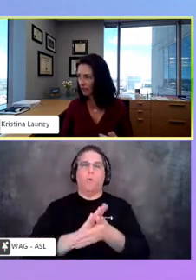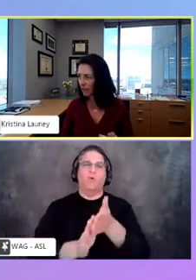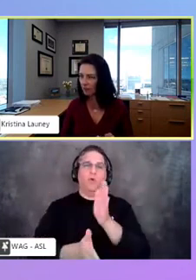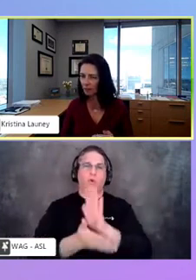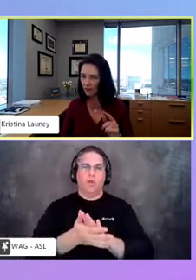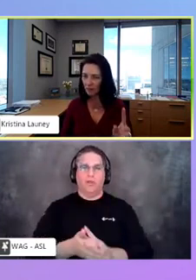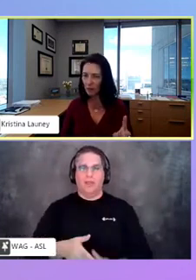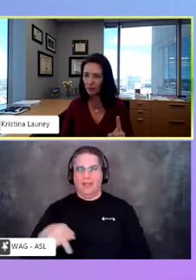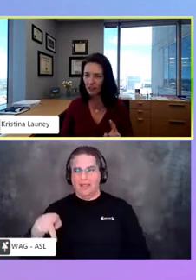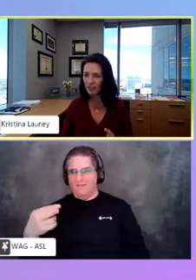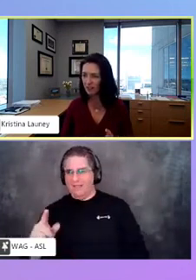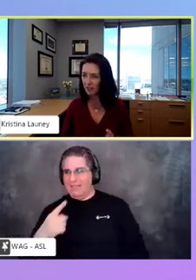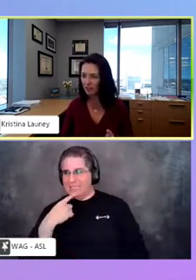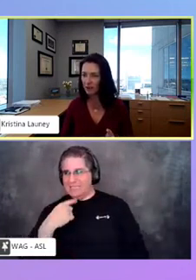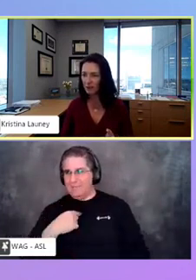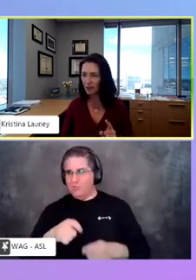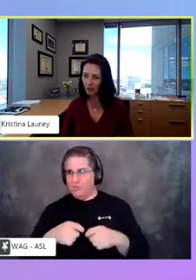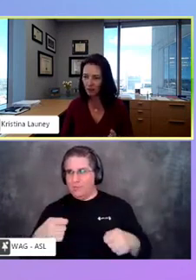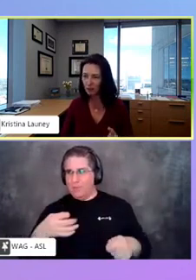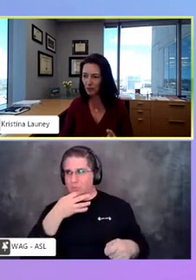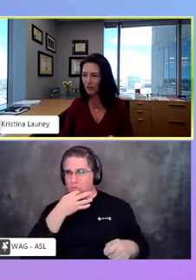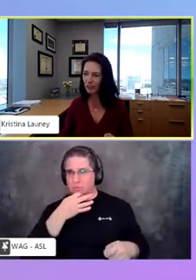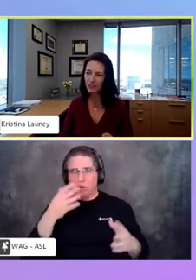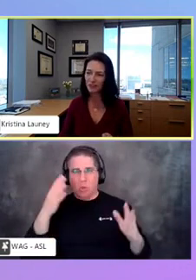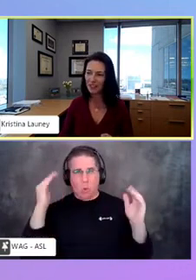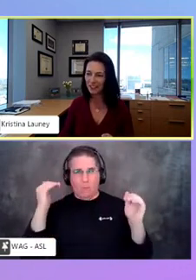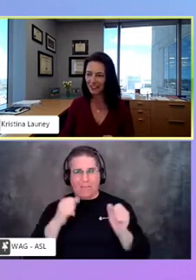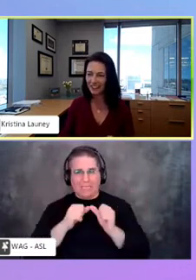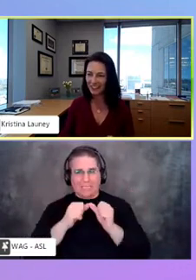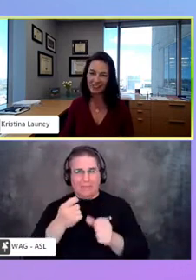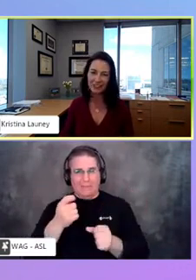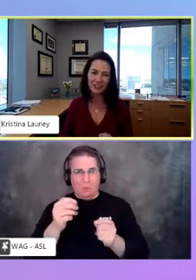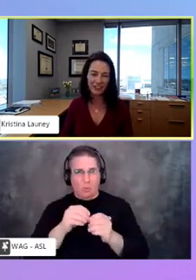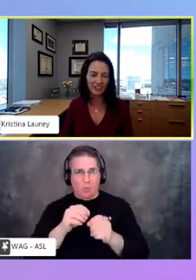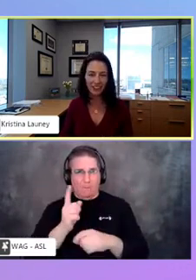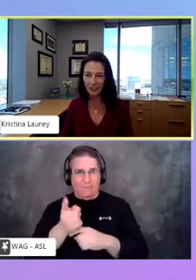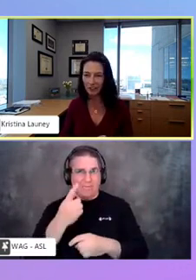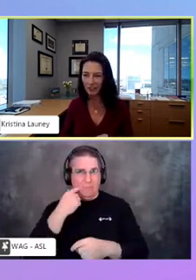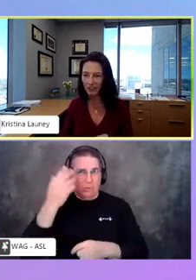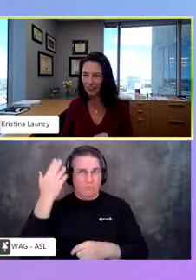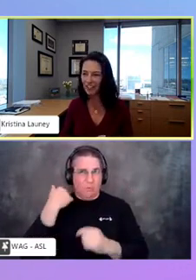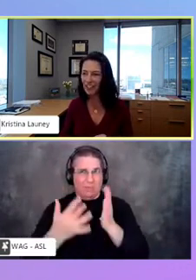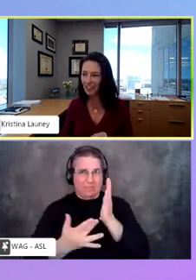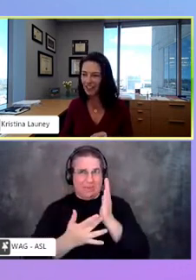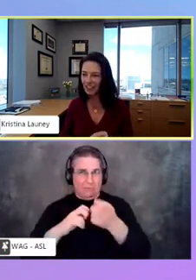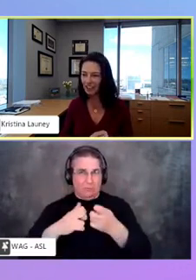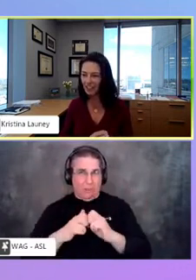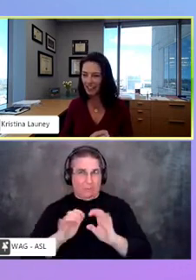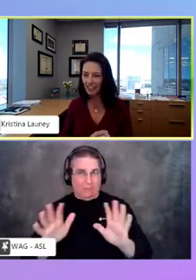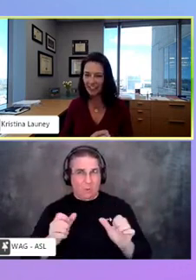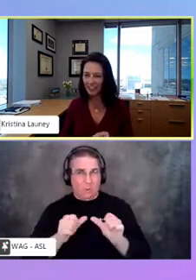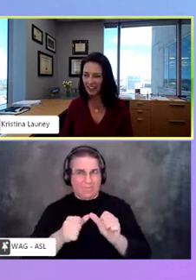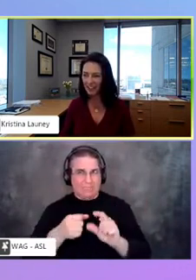finally settled into 2022. So Robles versus dominos is in fact finally over. So I know Phil is telling me to wrap up,